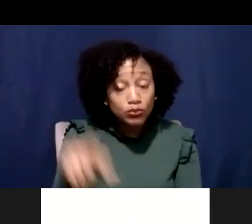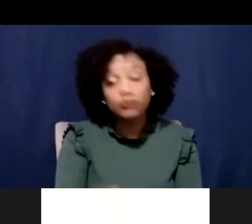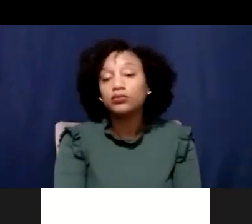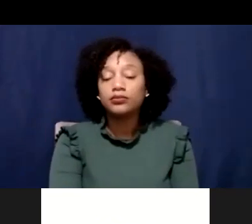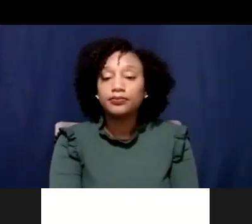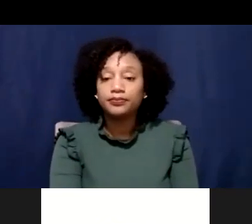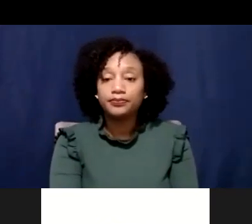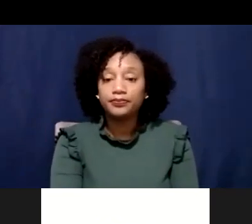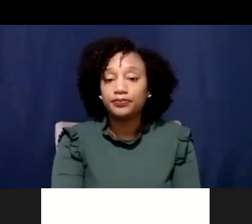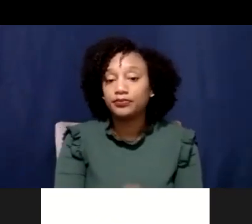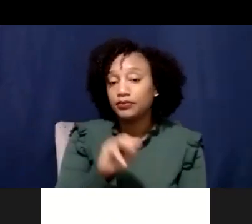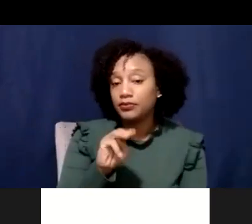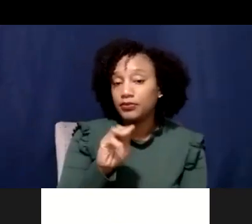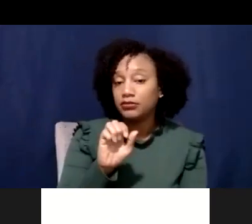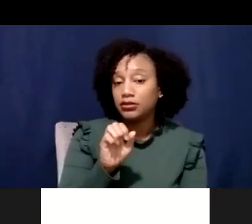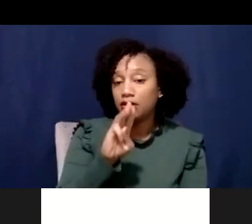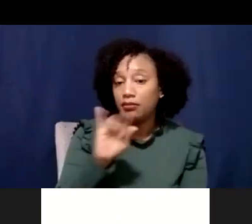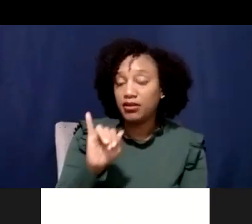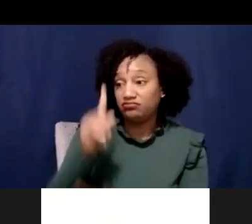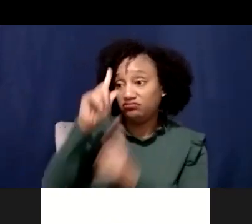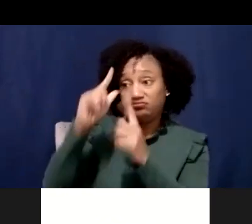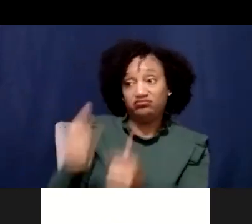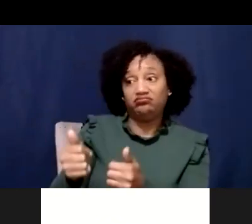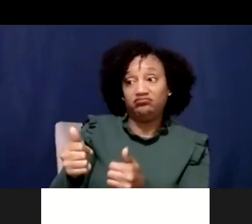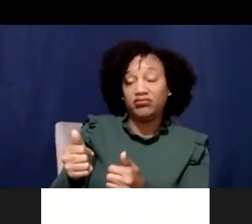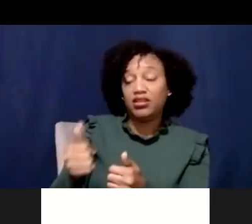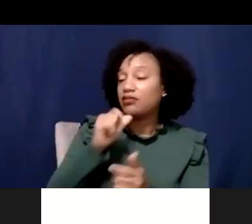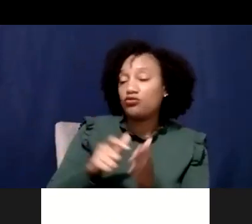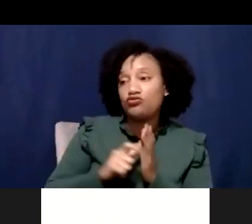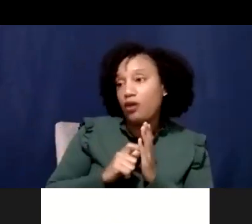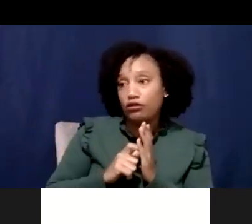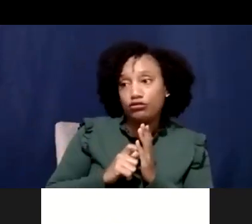We're gonna leave that up to you. It is not required that you specifically state